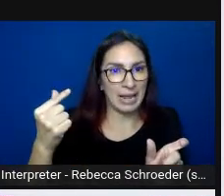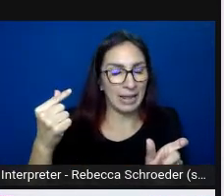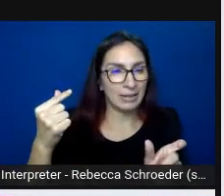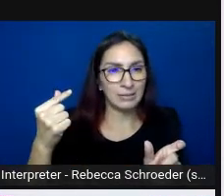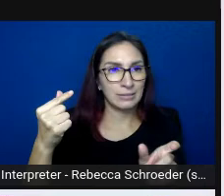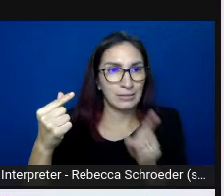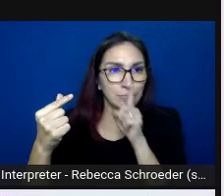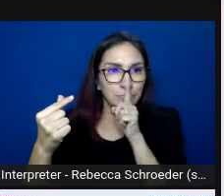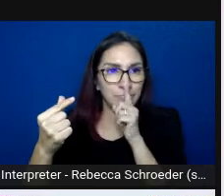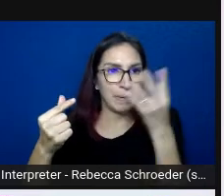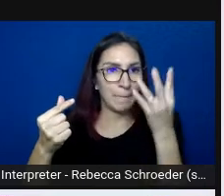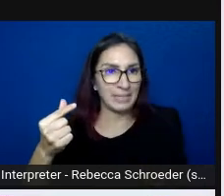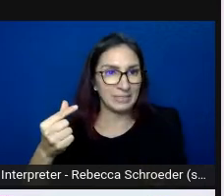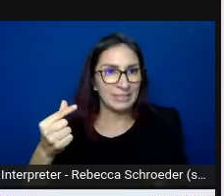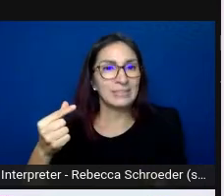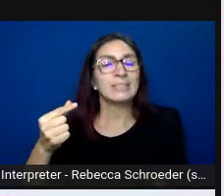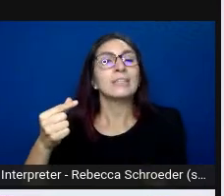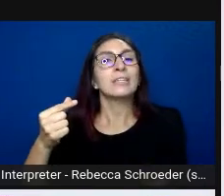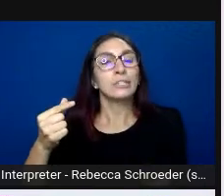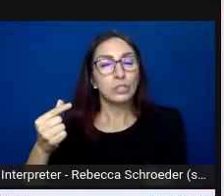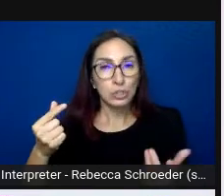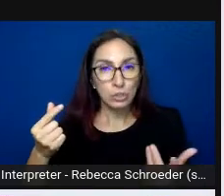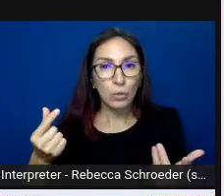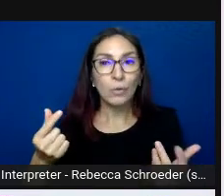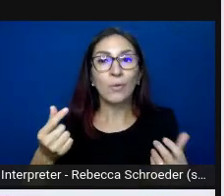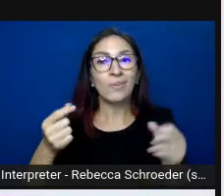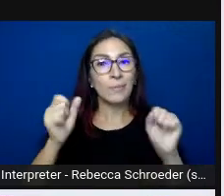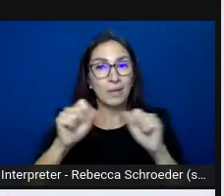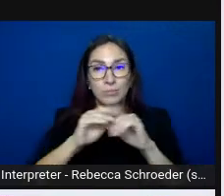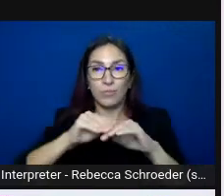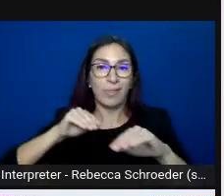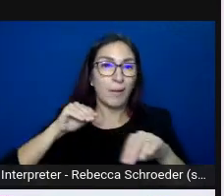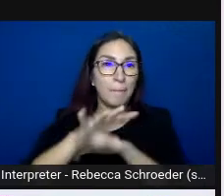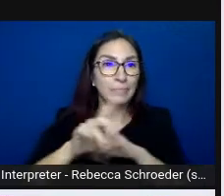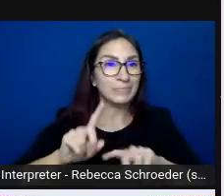They can have very different meanings when you look at them in different devices.